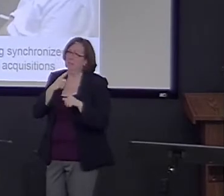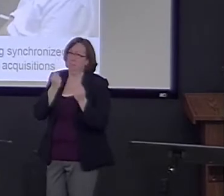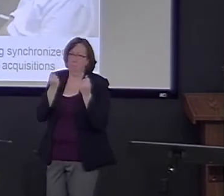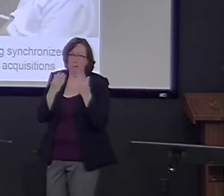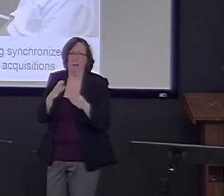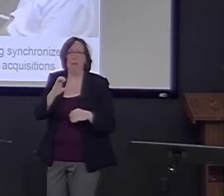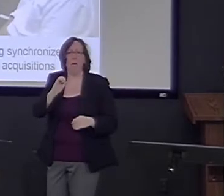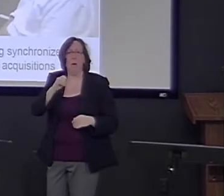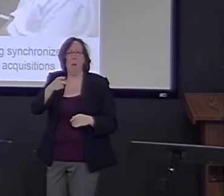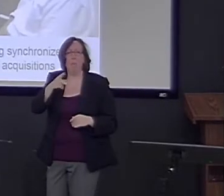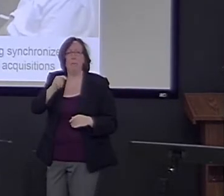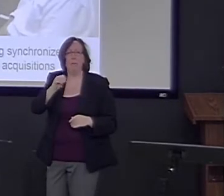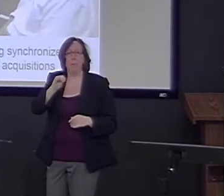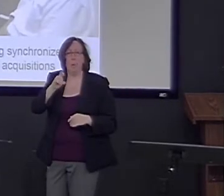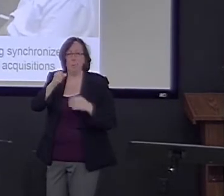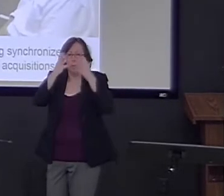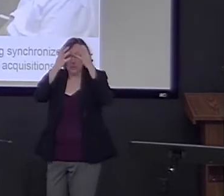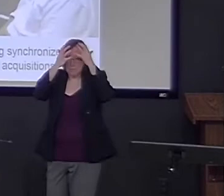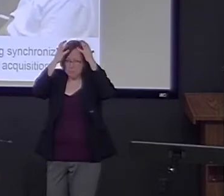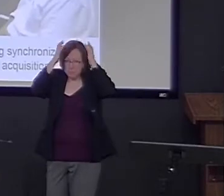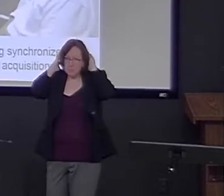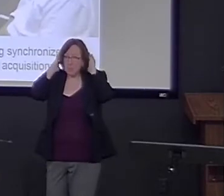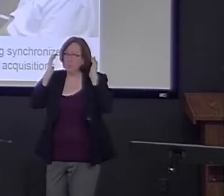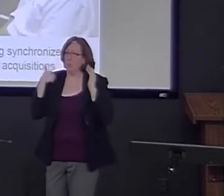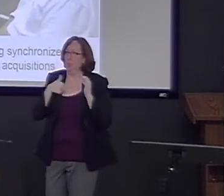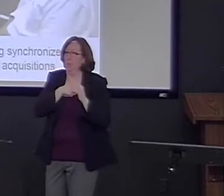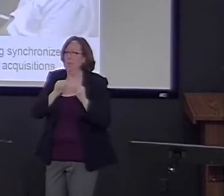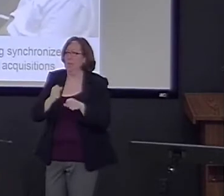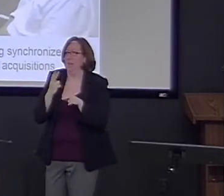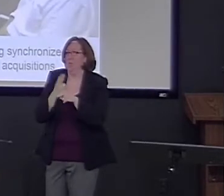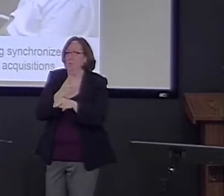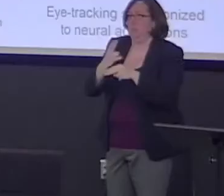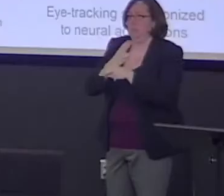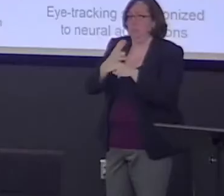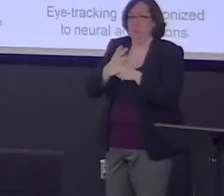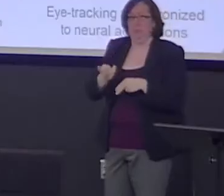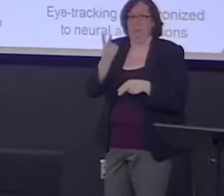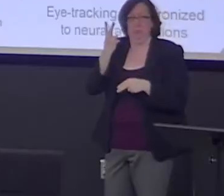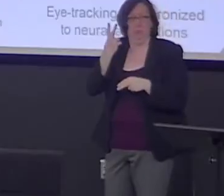so that we can do our experiments of eye-to-eye contact or dialogue